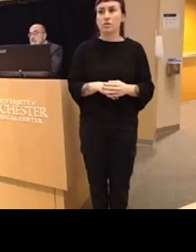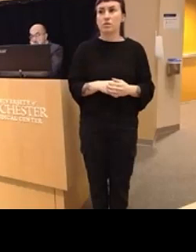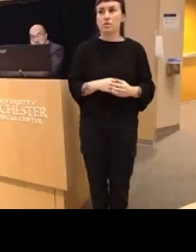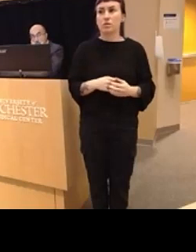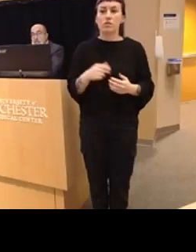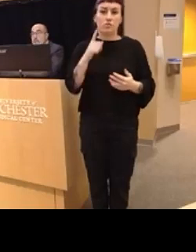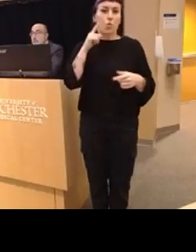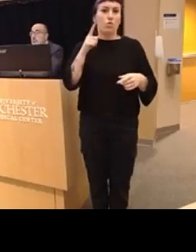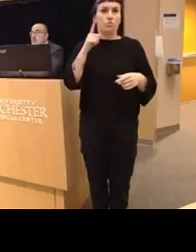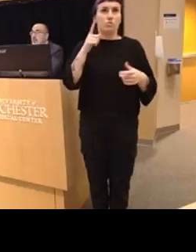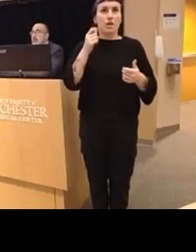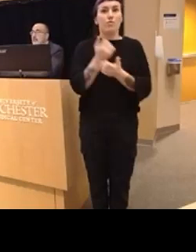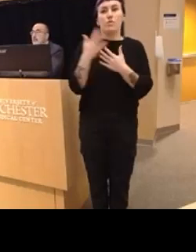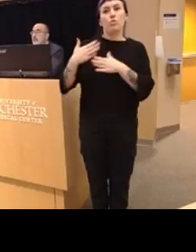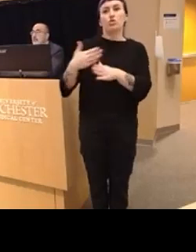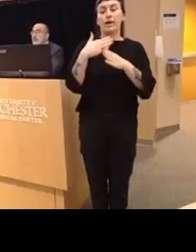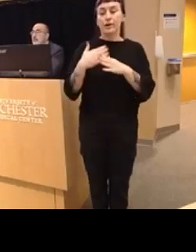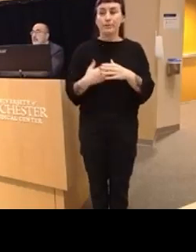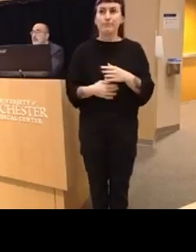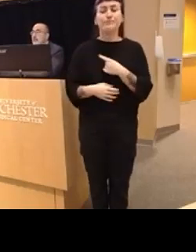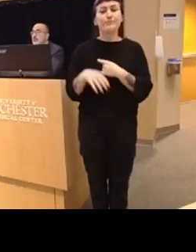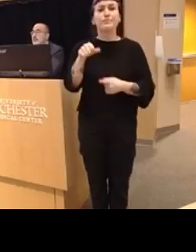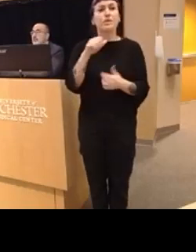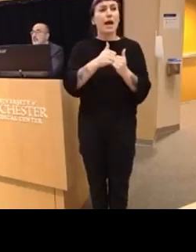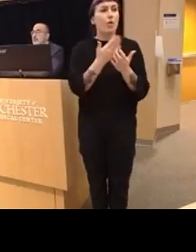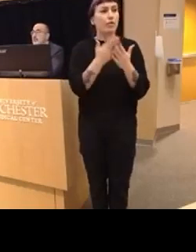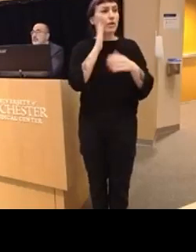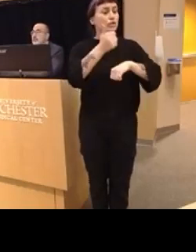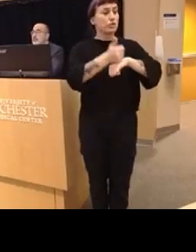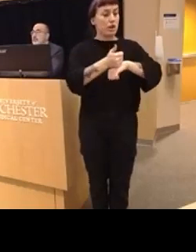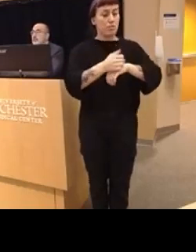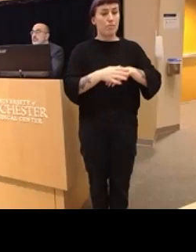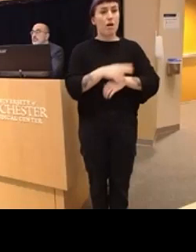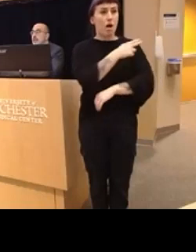share yeah so we um because the way things are set up as hospit based clinics we had trouble